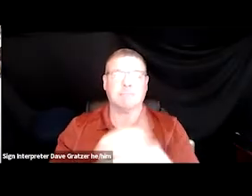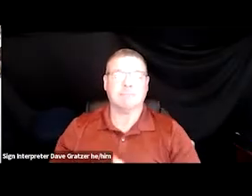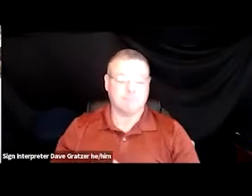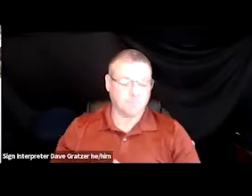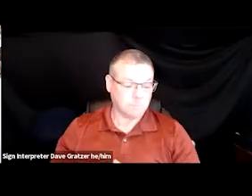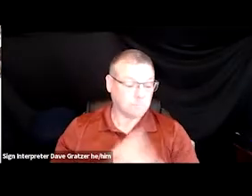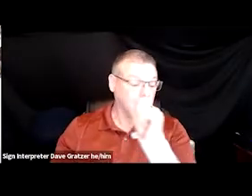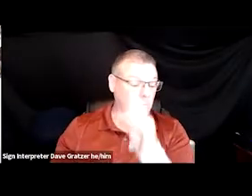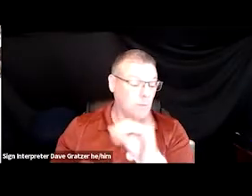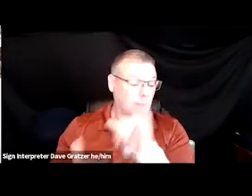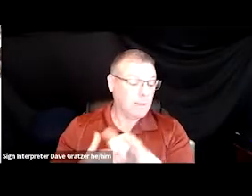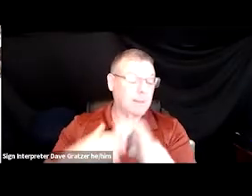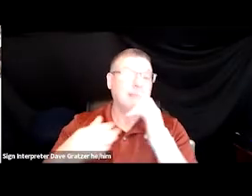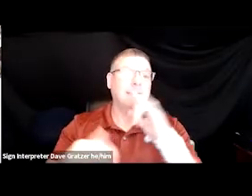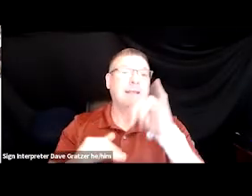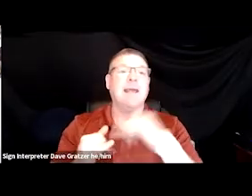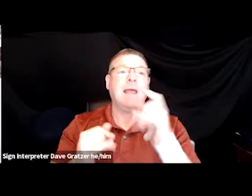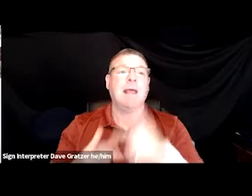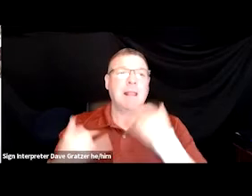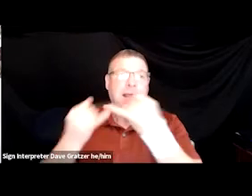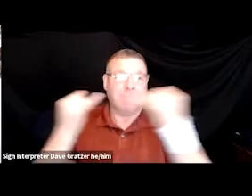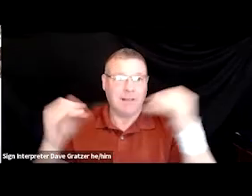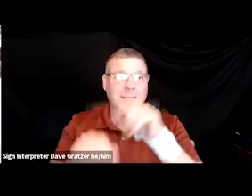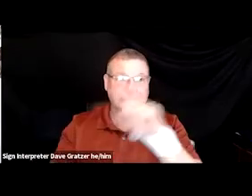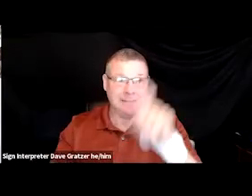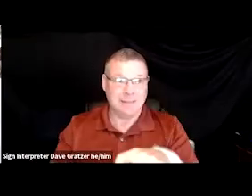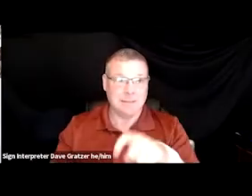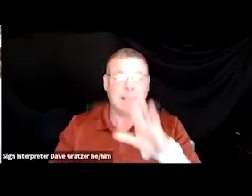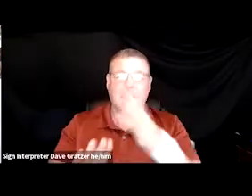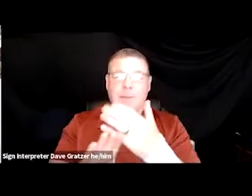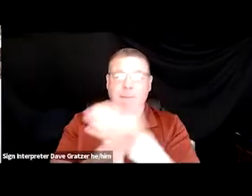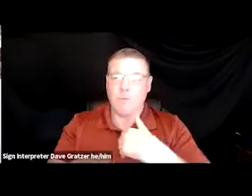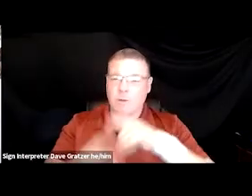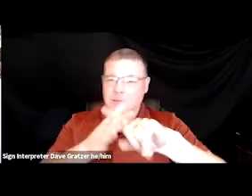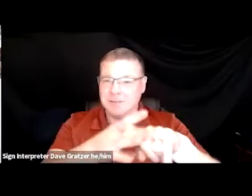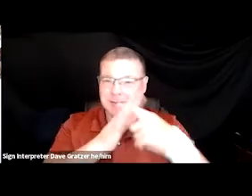So this slide is on Lifeline network in Texas. And before I get into that, I want to share